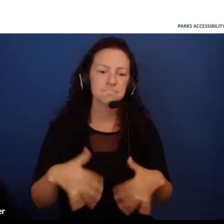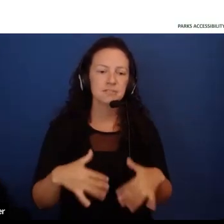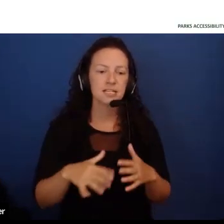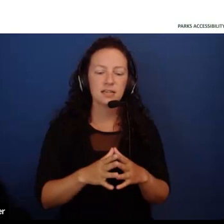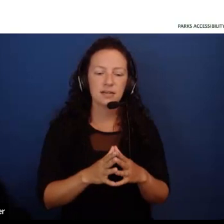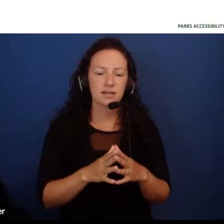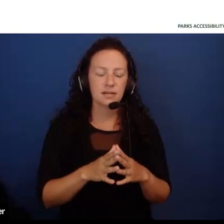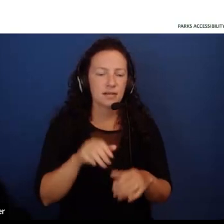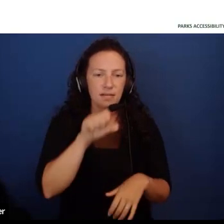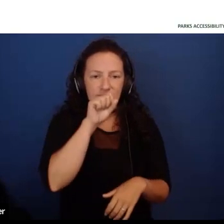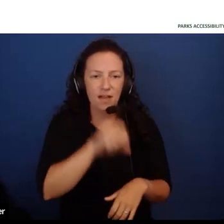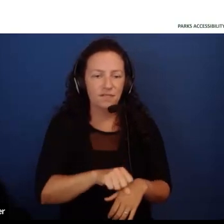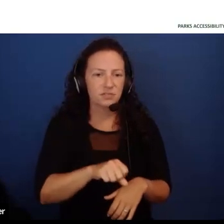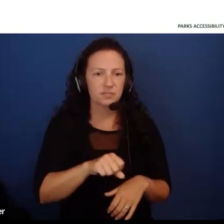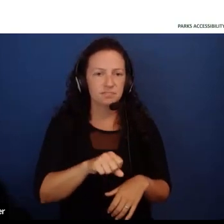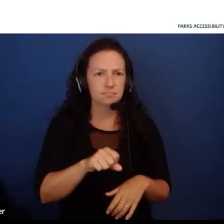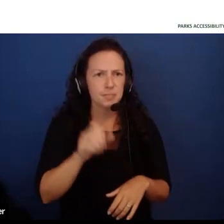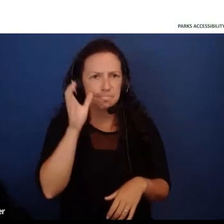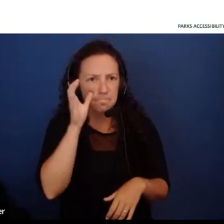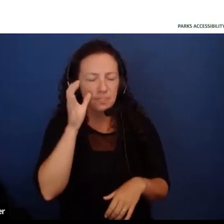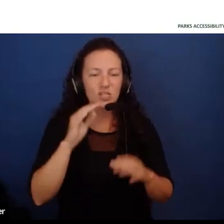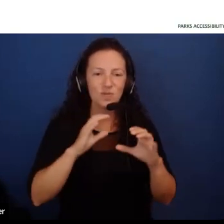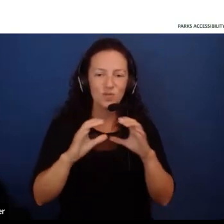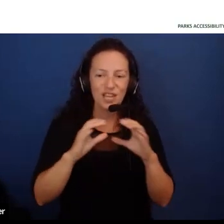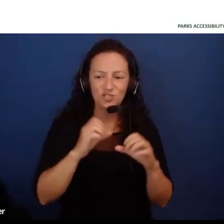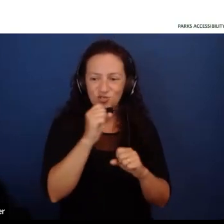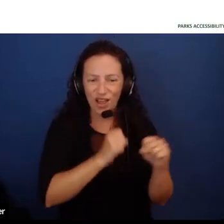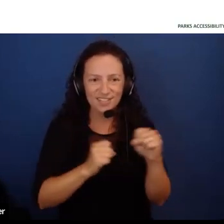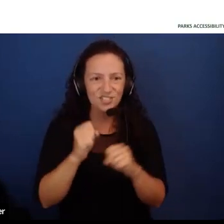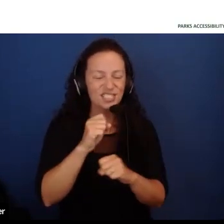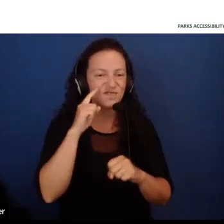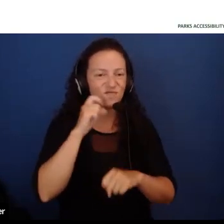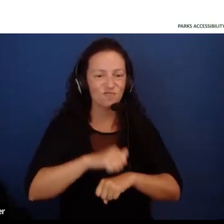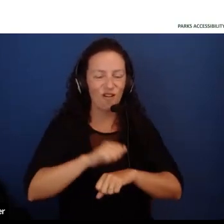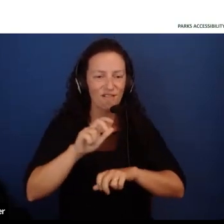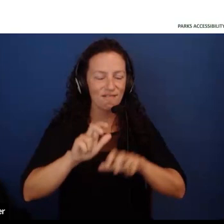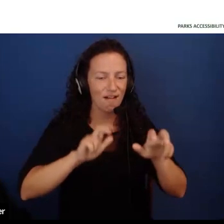hearing about the communication strategies you use when rock climbing and all of your.